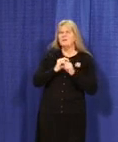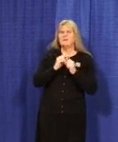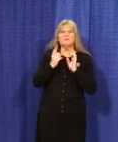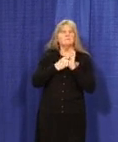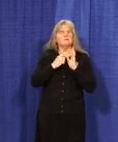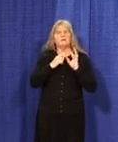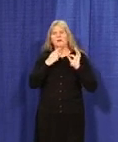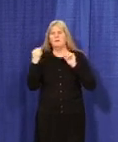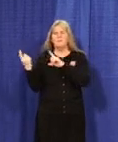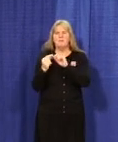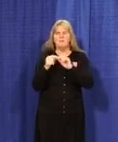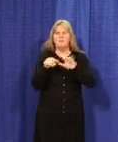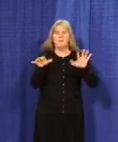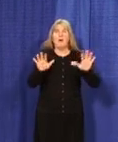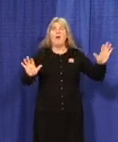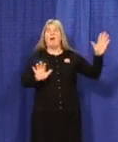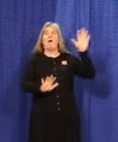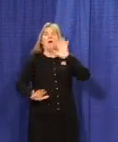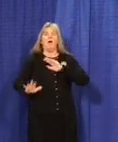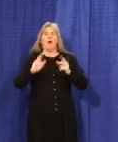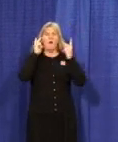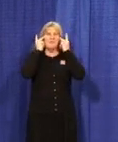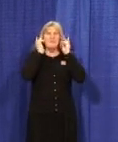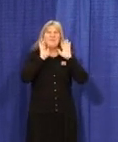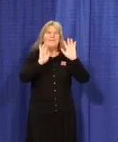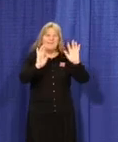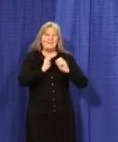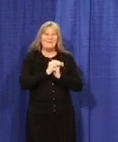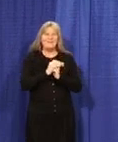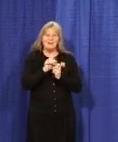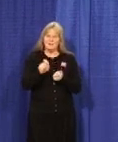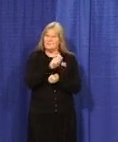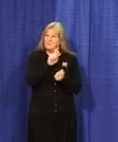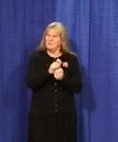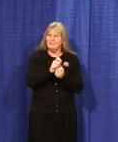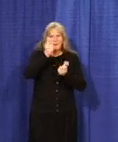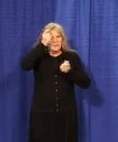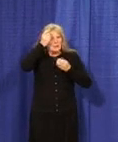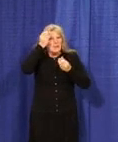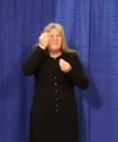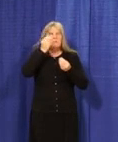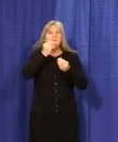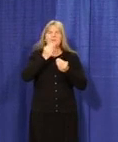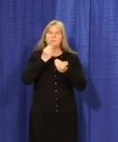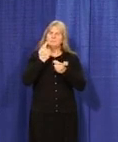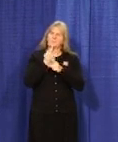can cause unnecessary panic as well. Accurate, up-to-date information about the current situation is